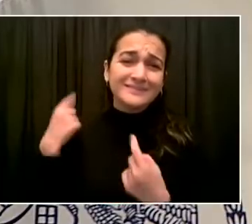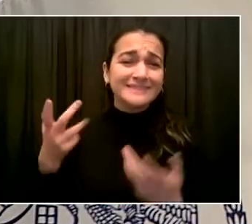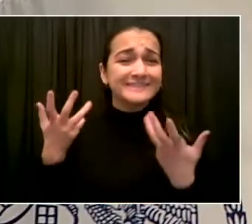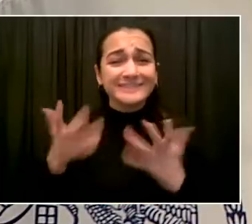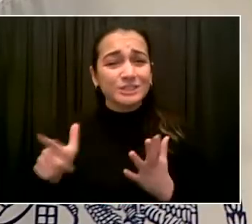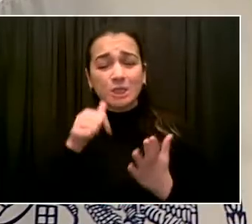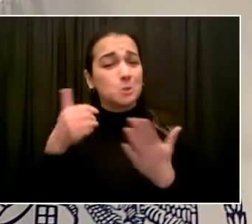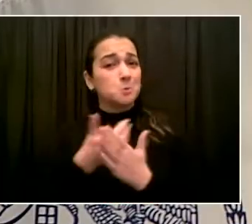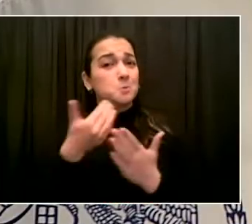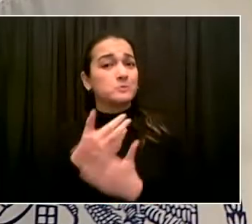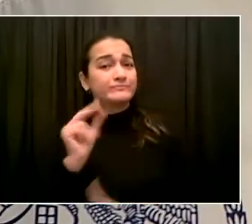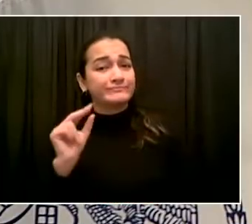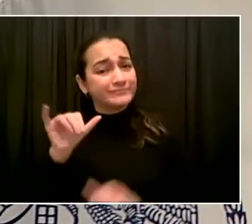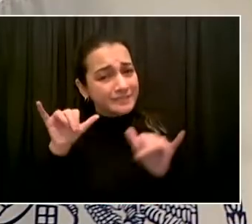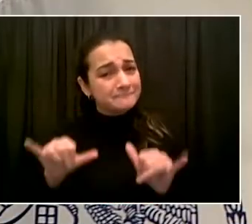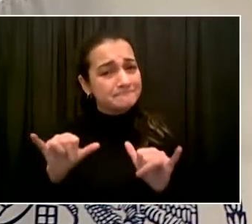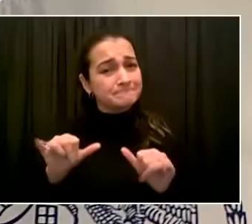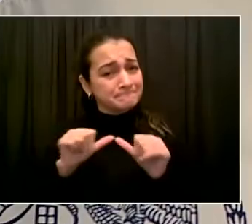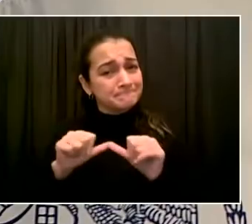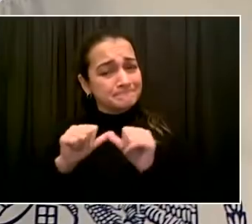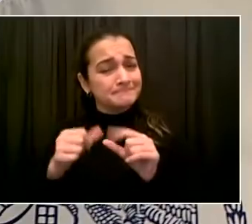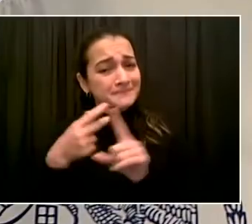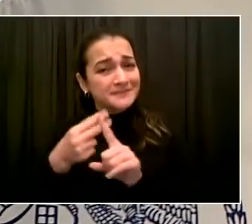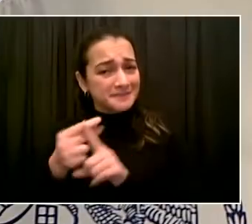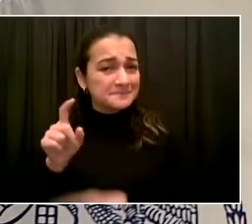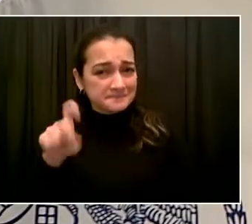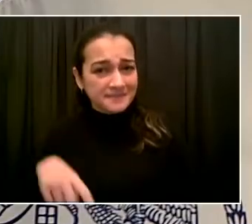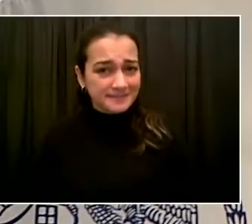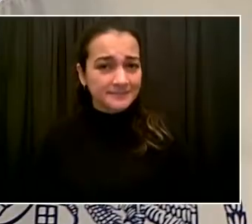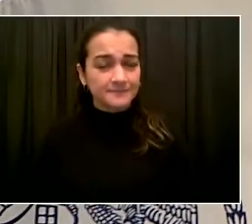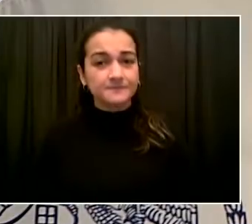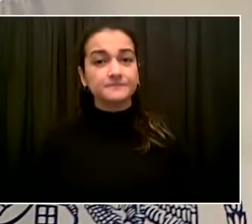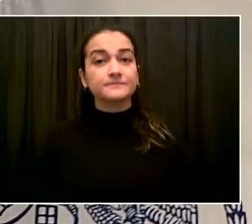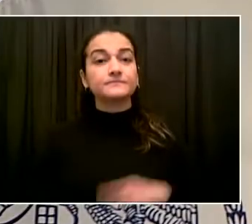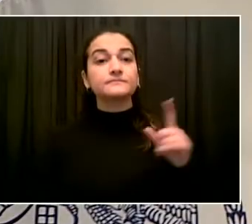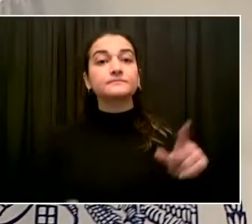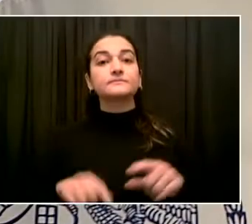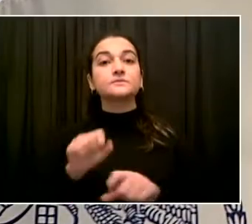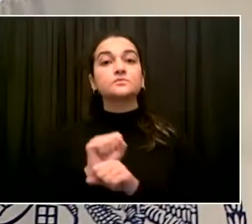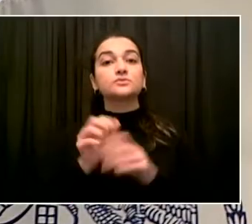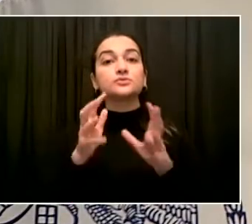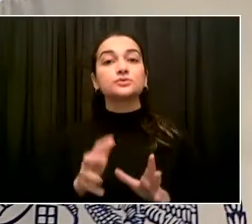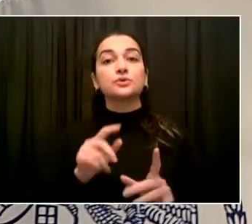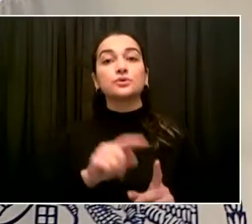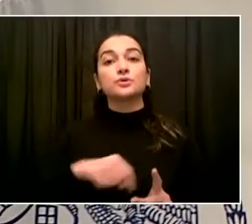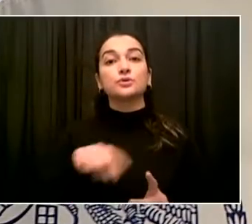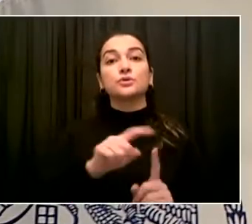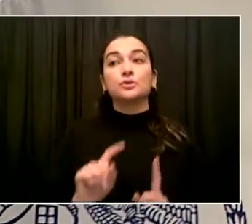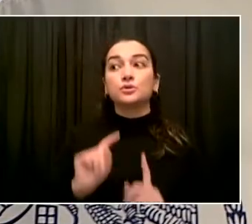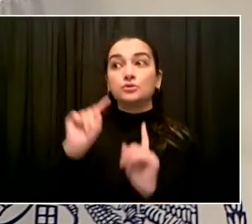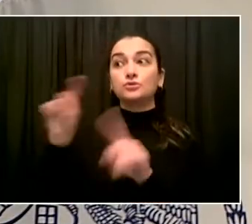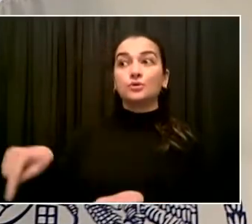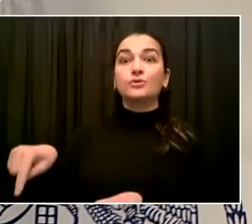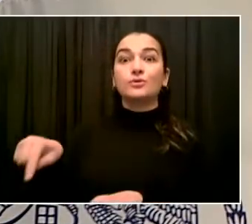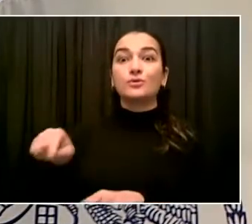SEE THIS HELP